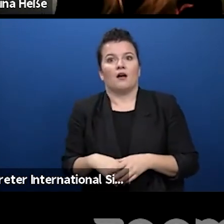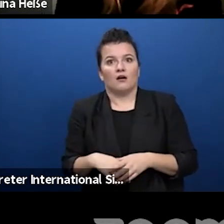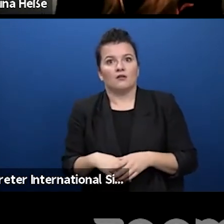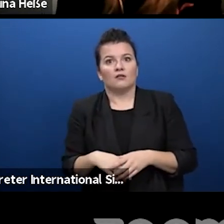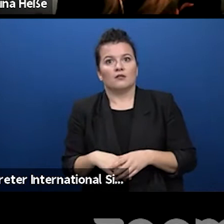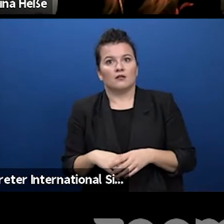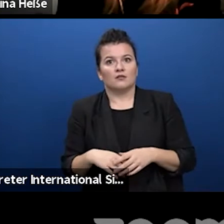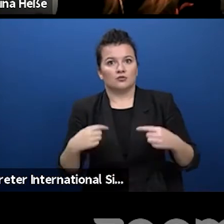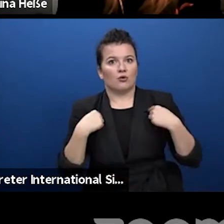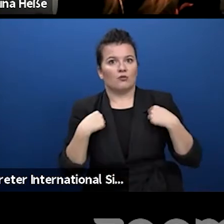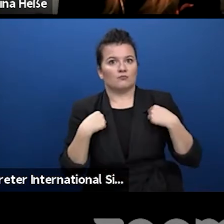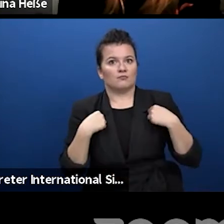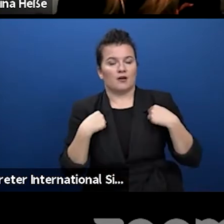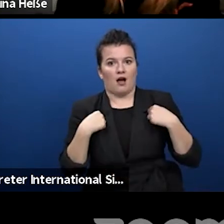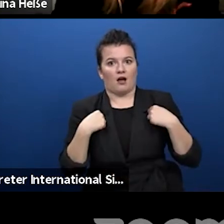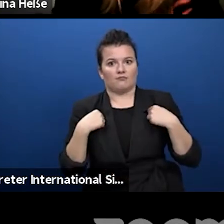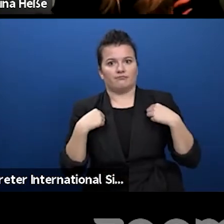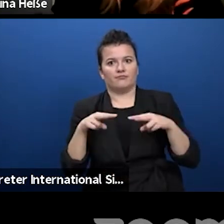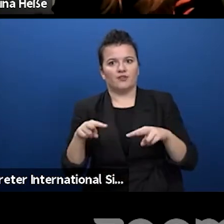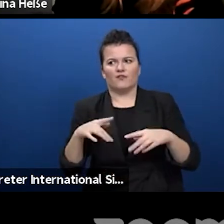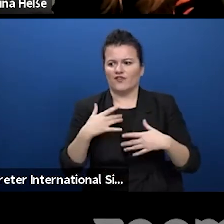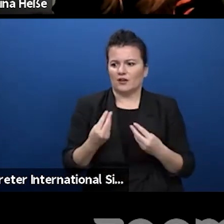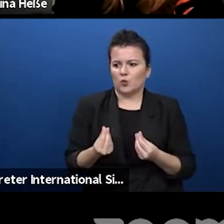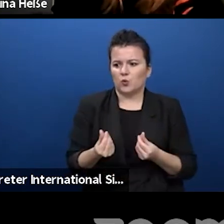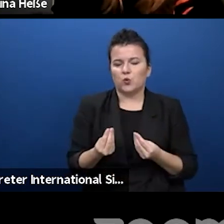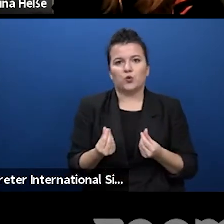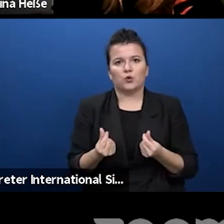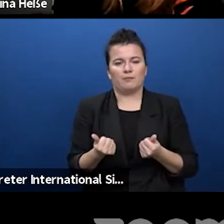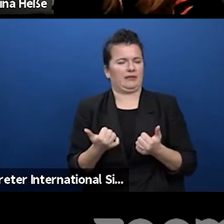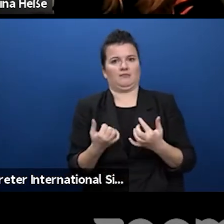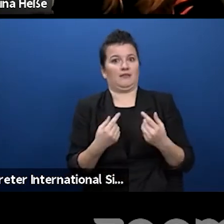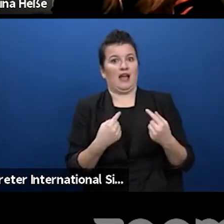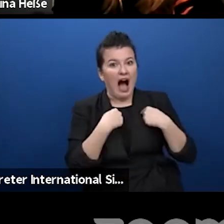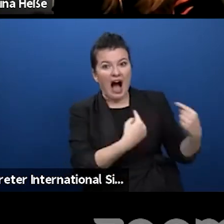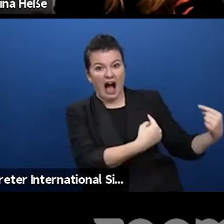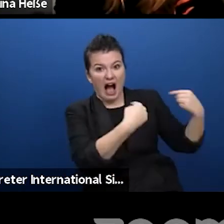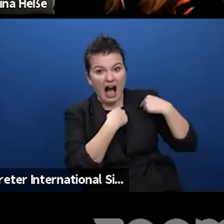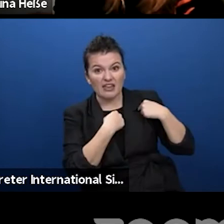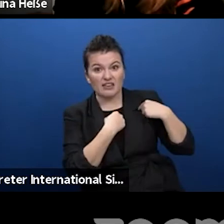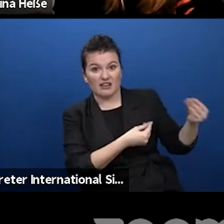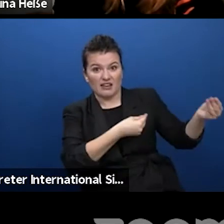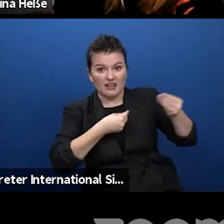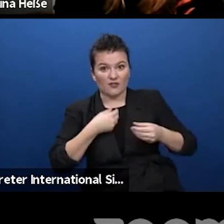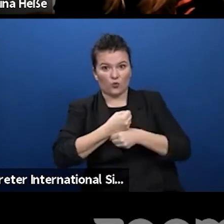immigrant but I found it also like it was for me weird to do that because I felt like, yeah I just